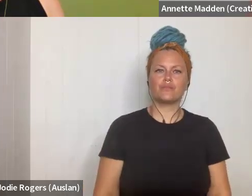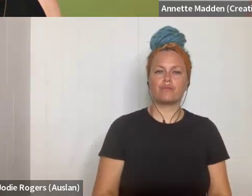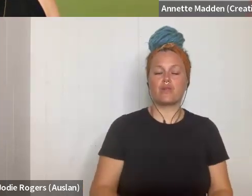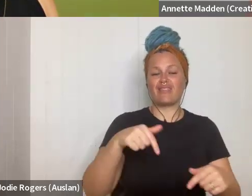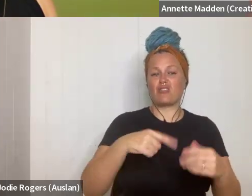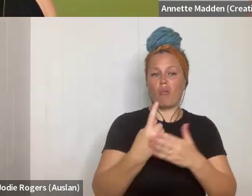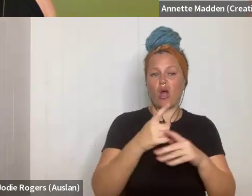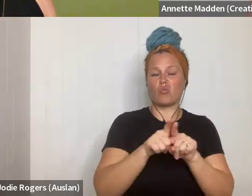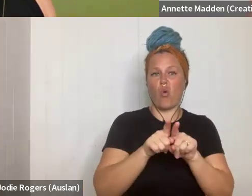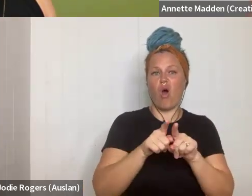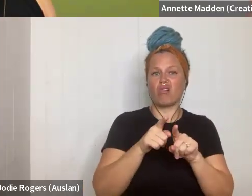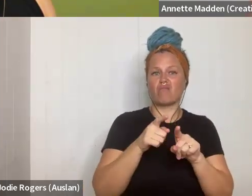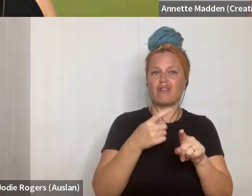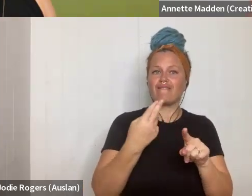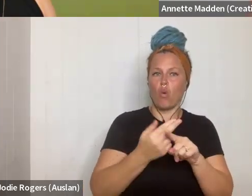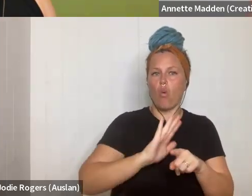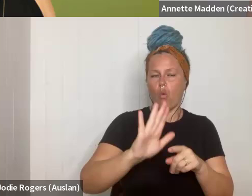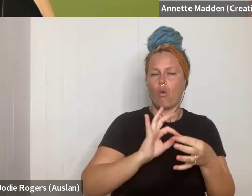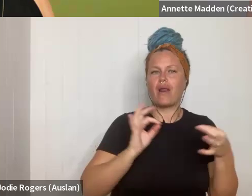, and the relevance and timeliness